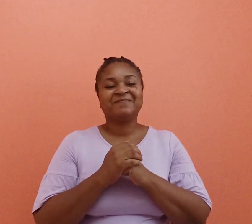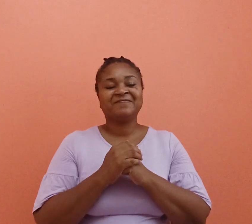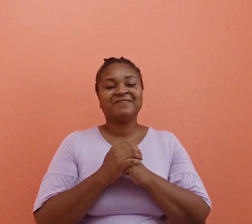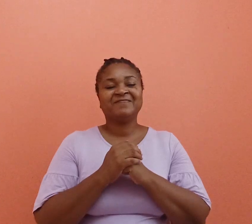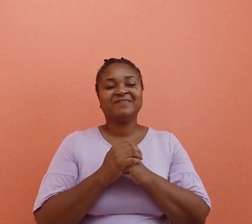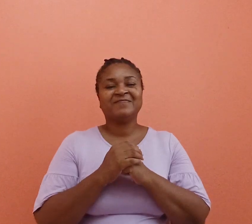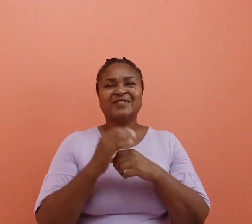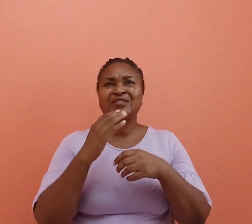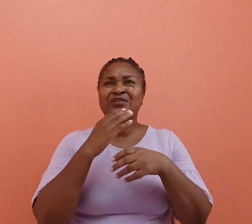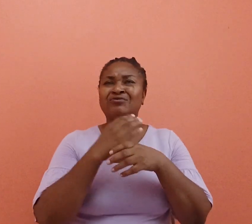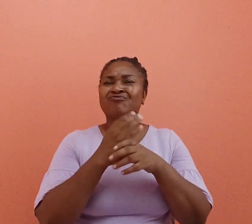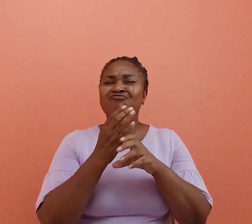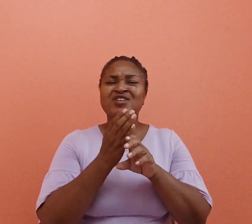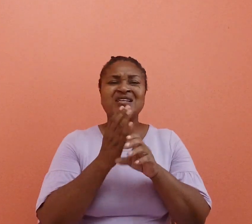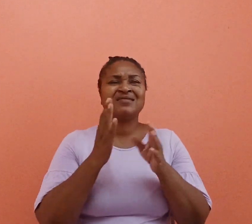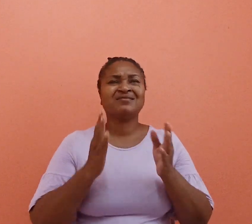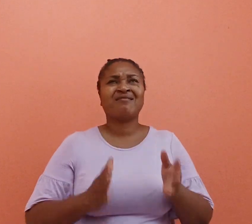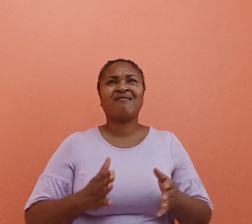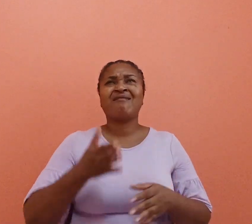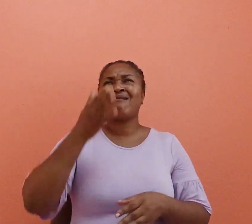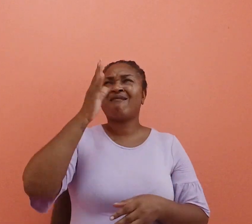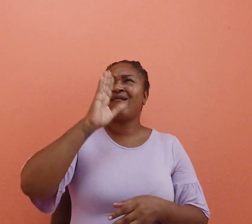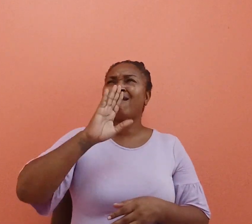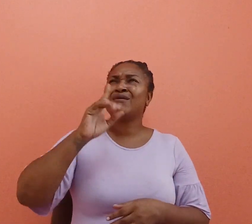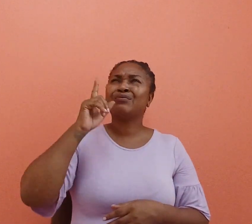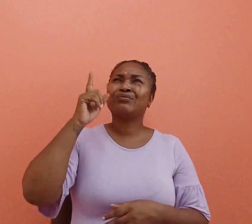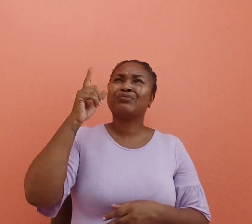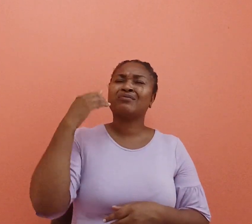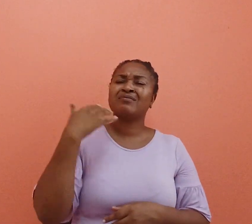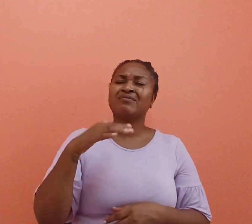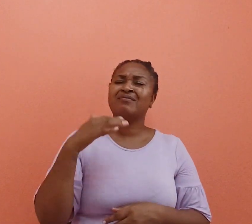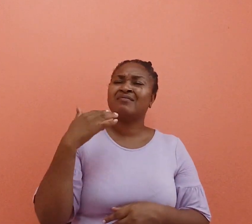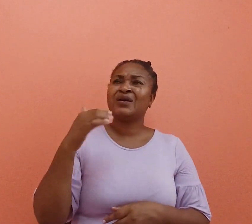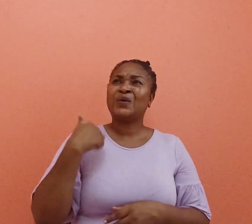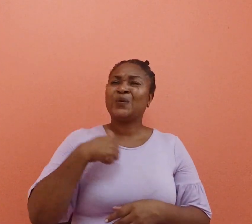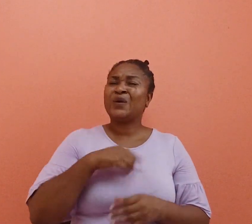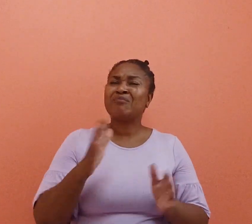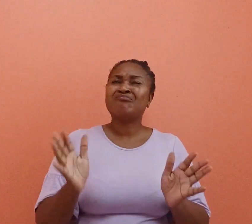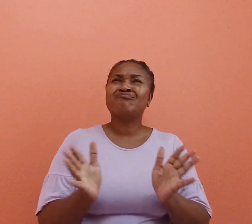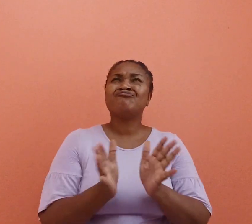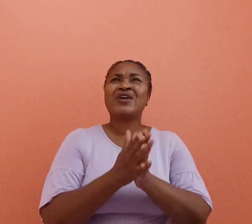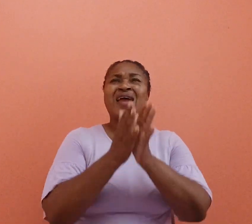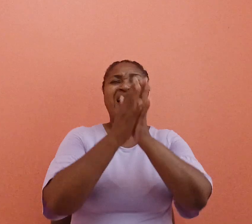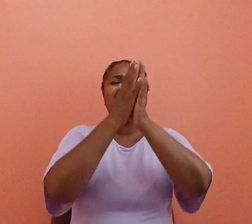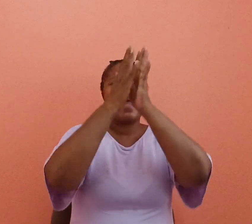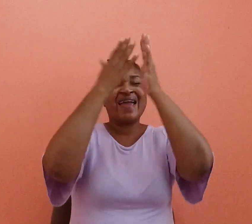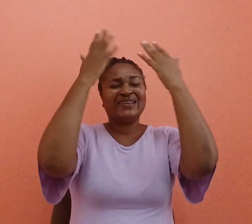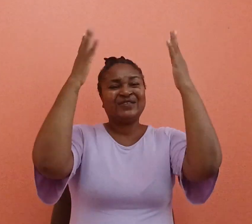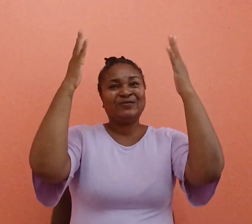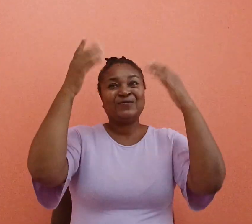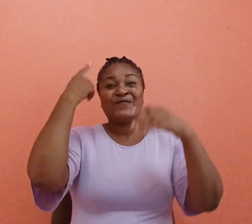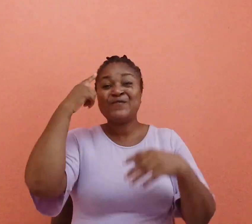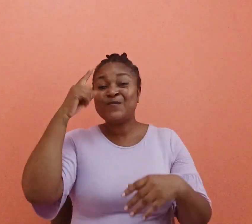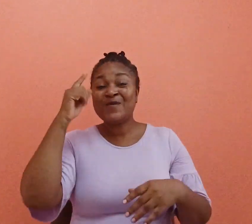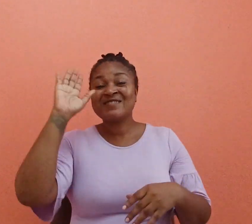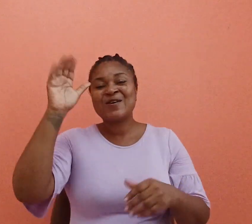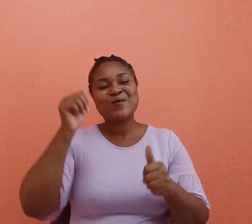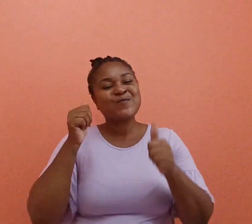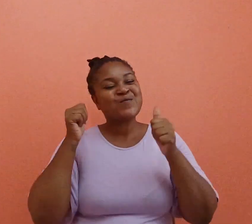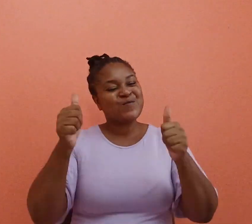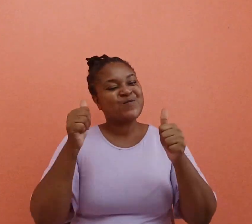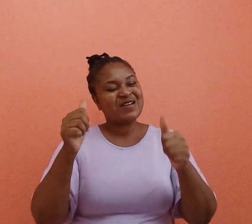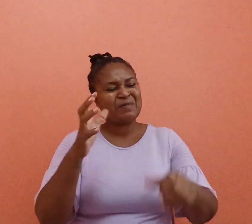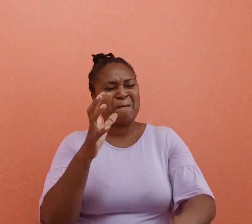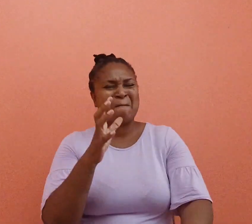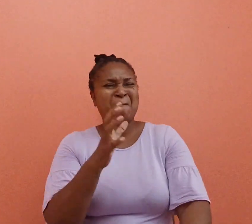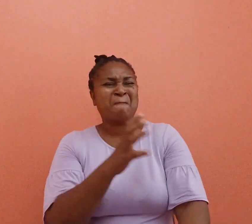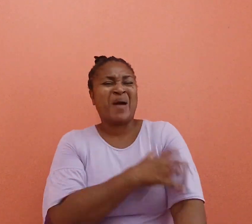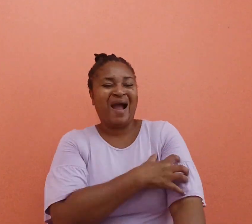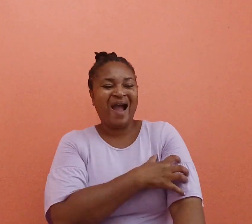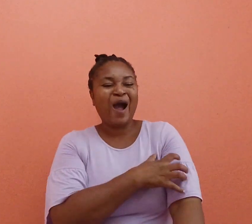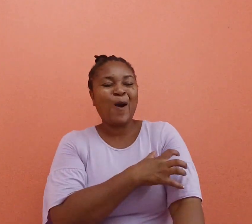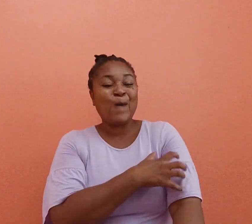Creator God, we praise you for your goodness and power.